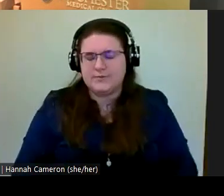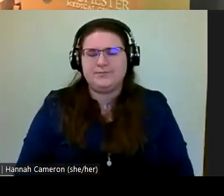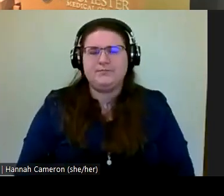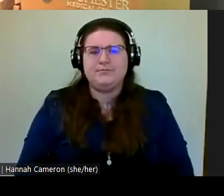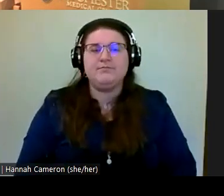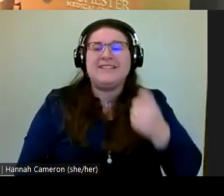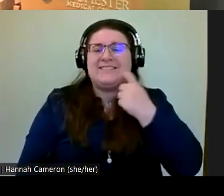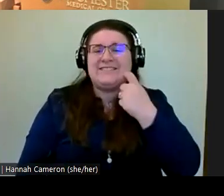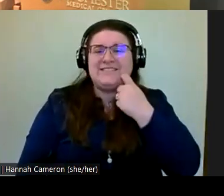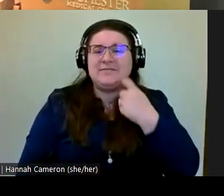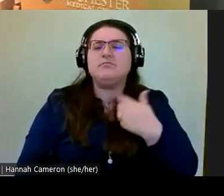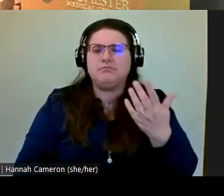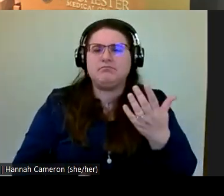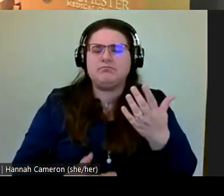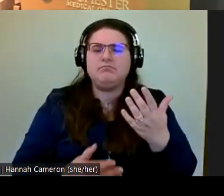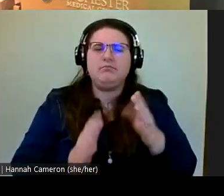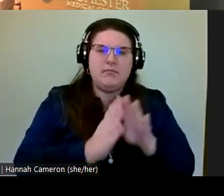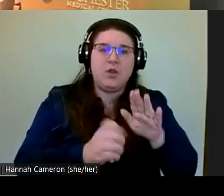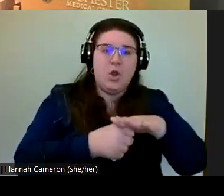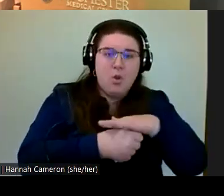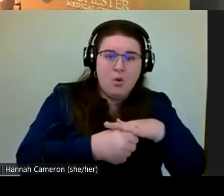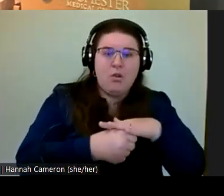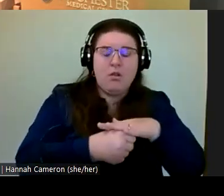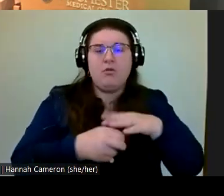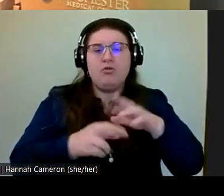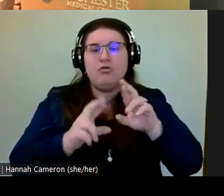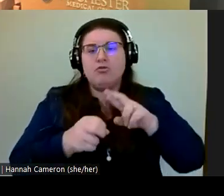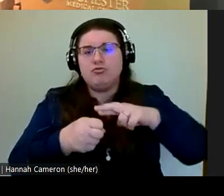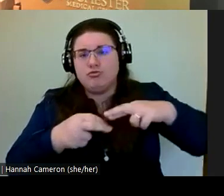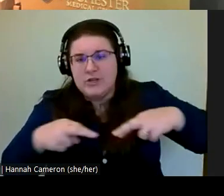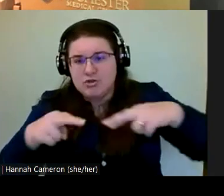on developing local Regional National and Global Partnerships that support Workforce